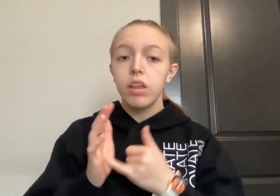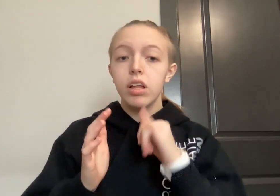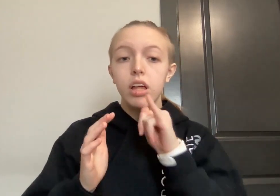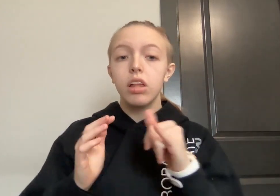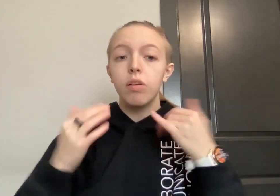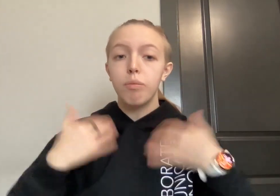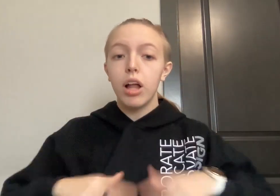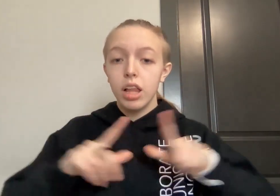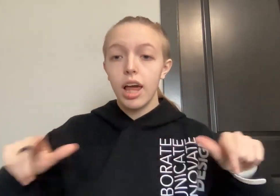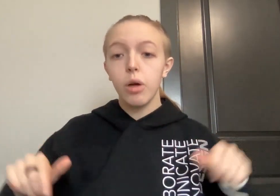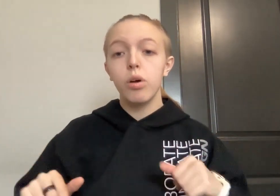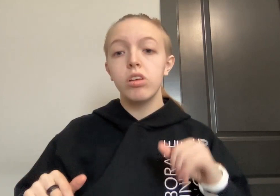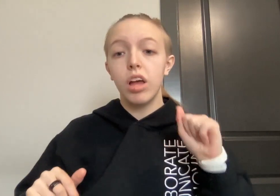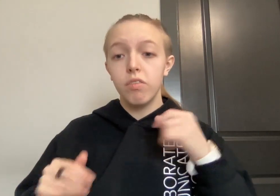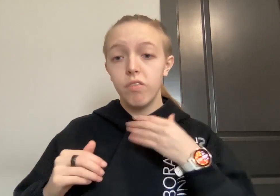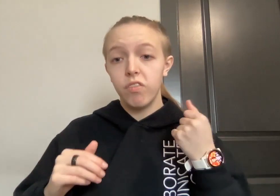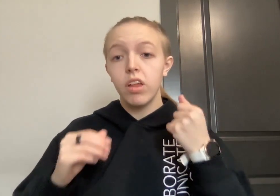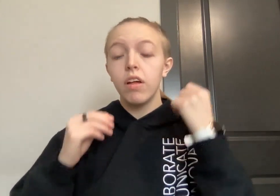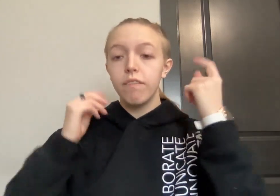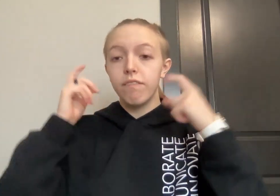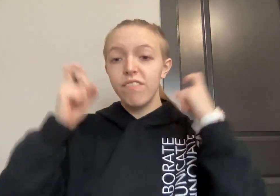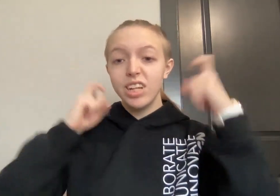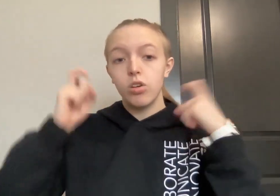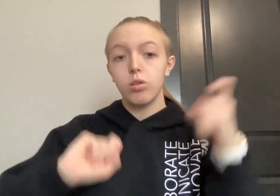It is body language in facial expressions.